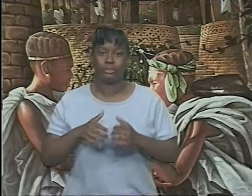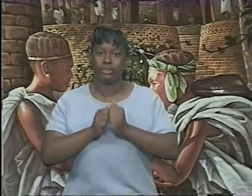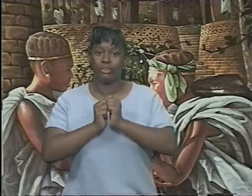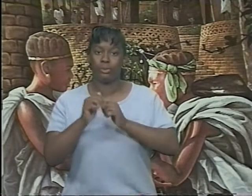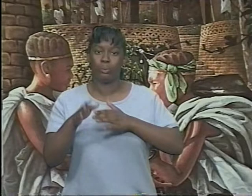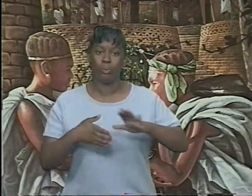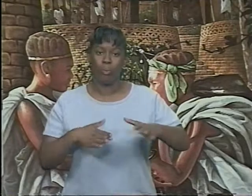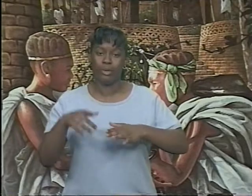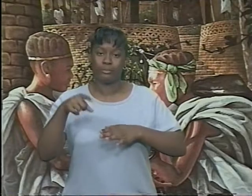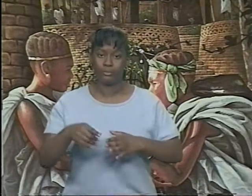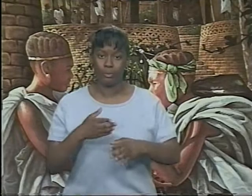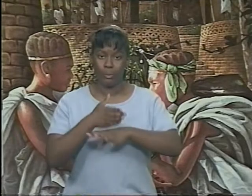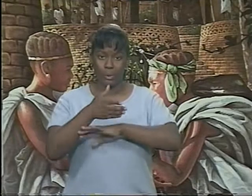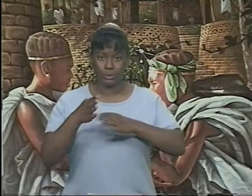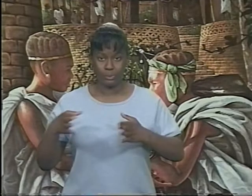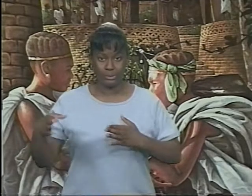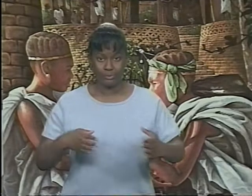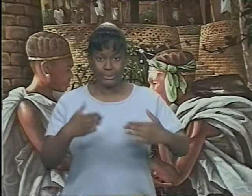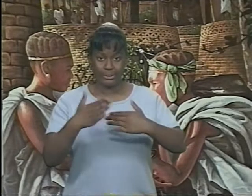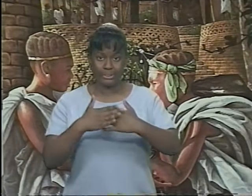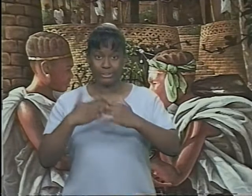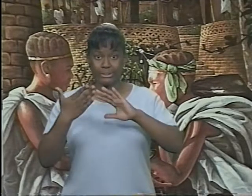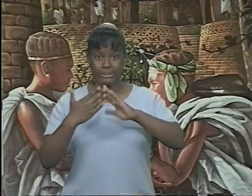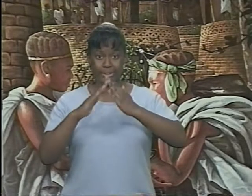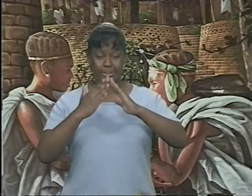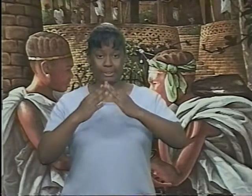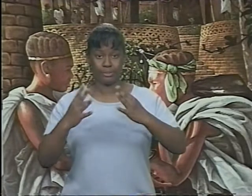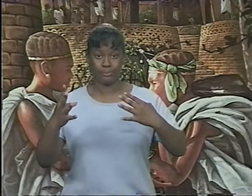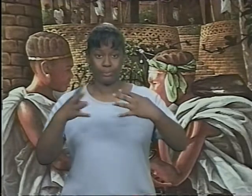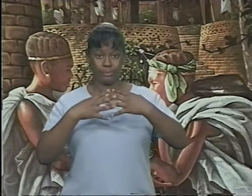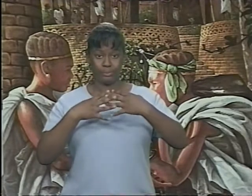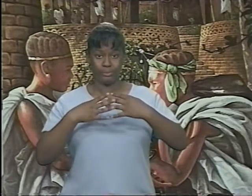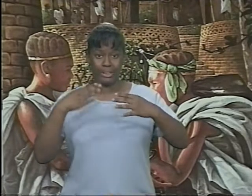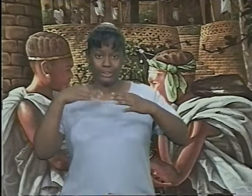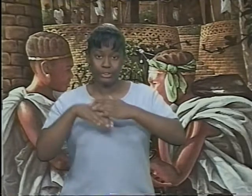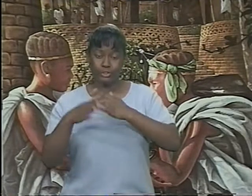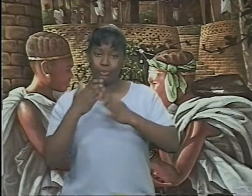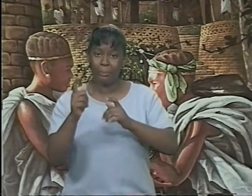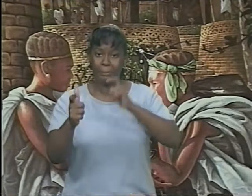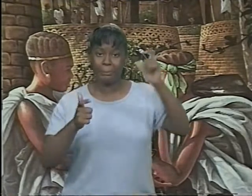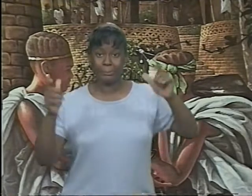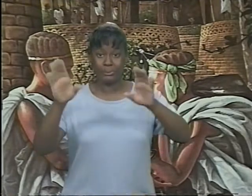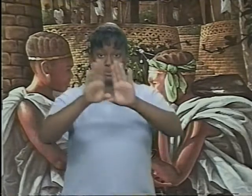Arm in arm, Nyasha and her father descended the hill, crossed the river, and approached the city gate.